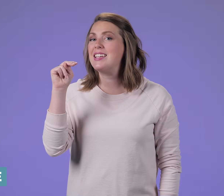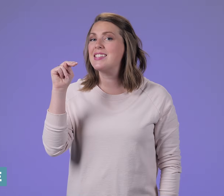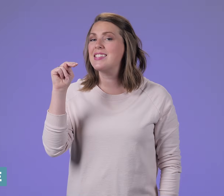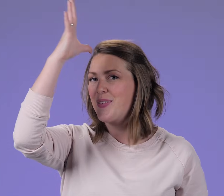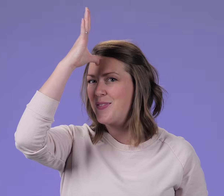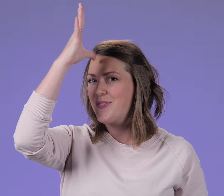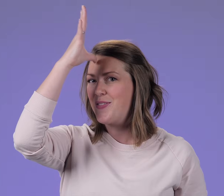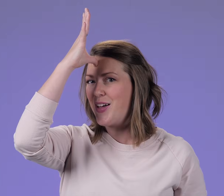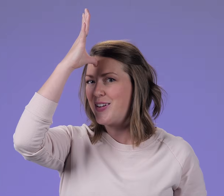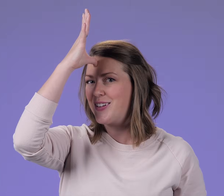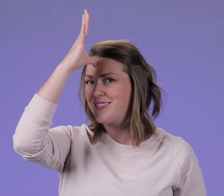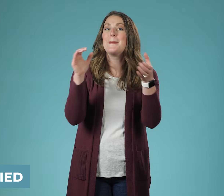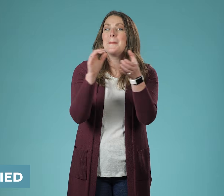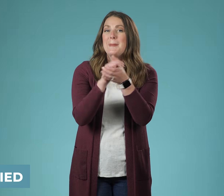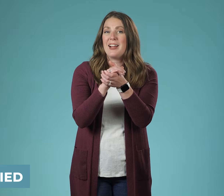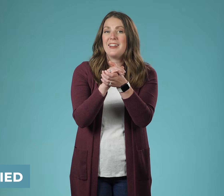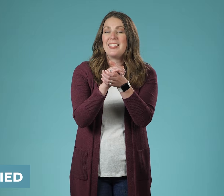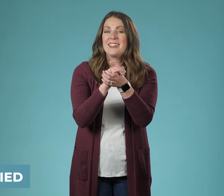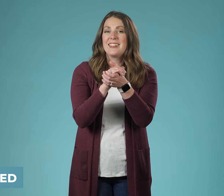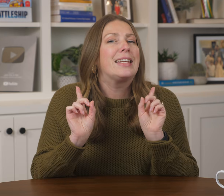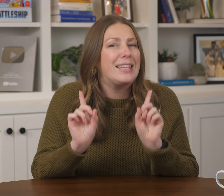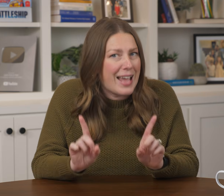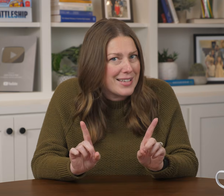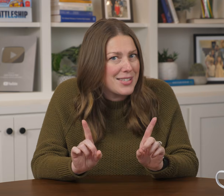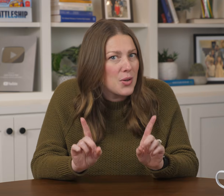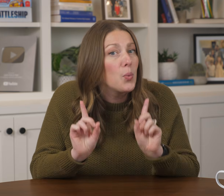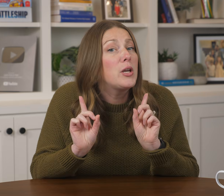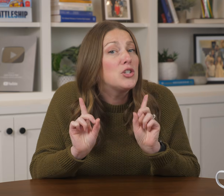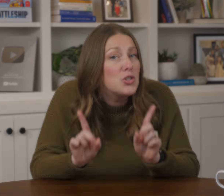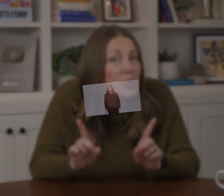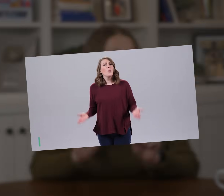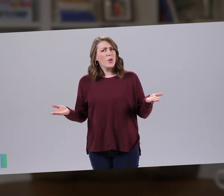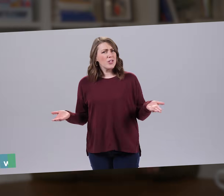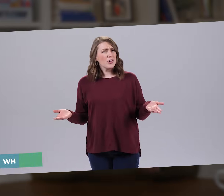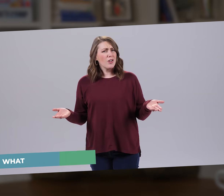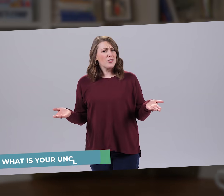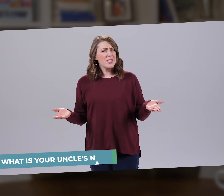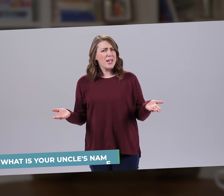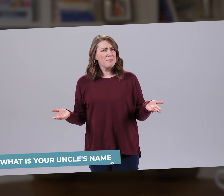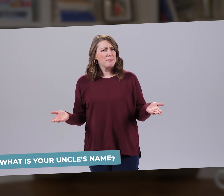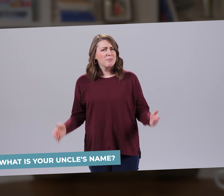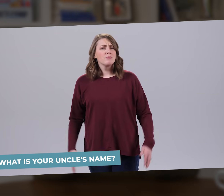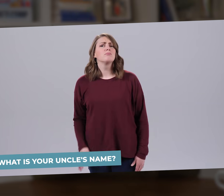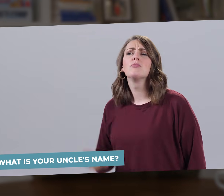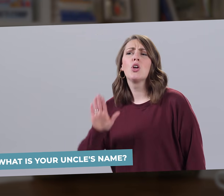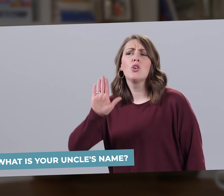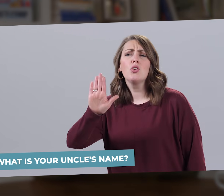along with some phrases you can start using. Yes, we do realize we already made a video